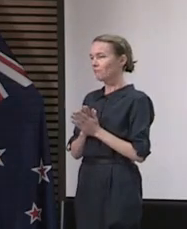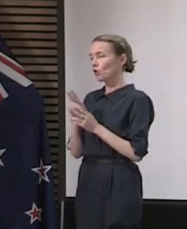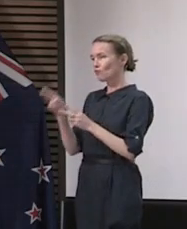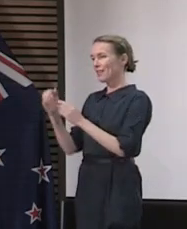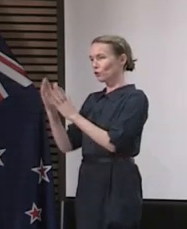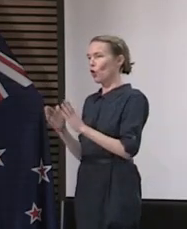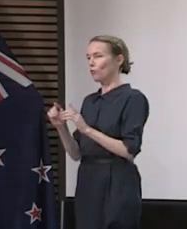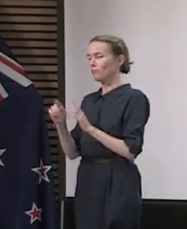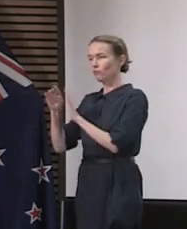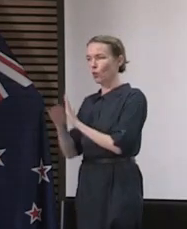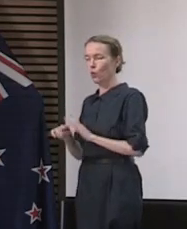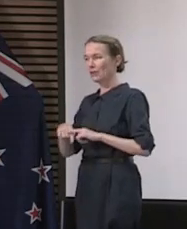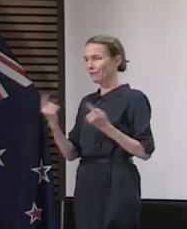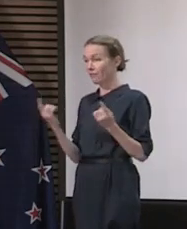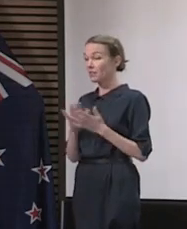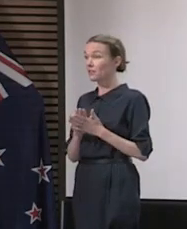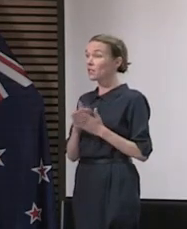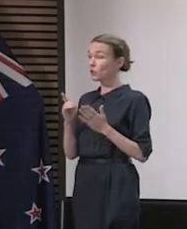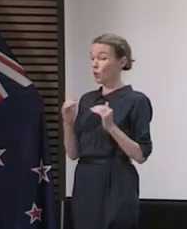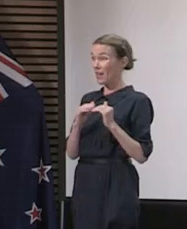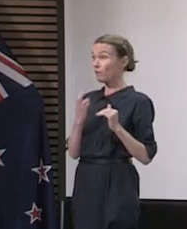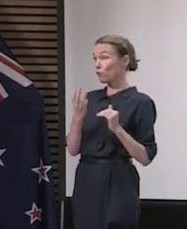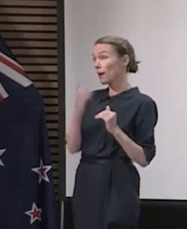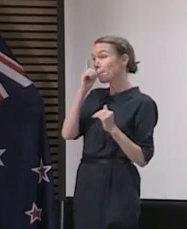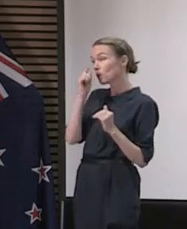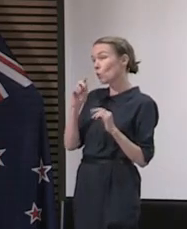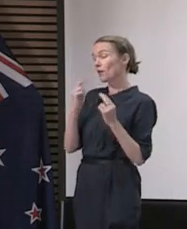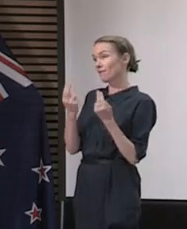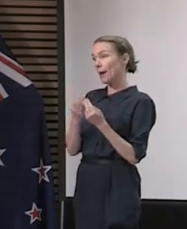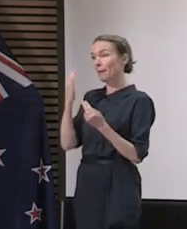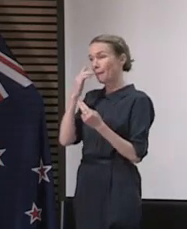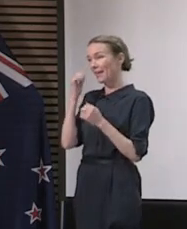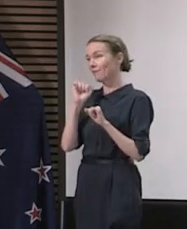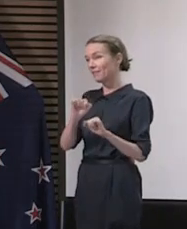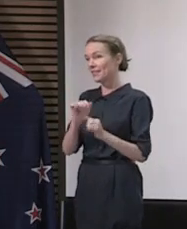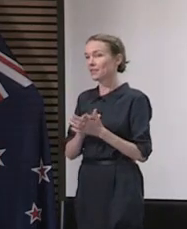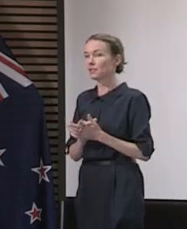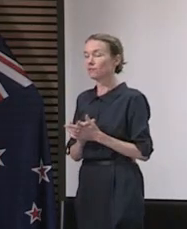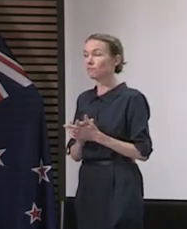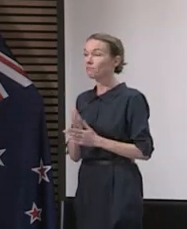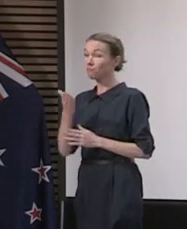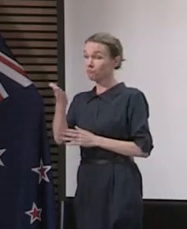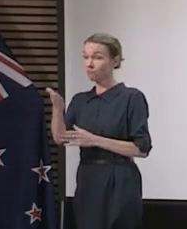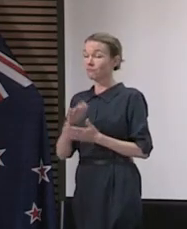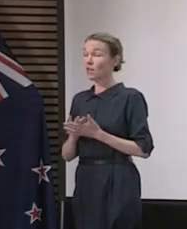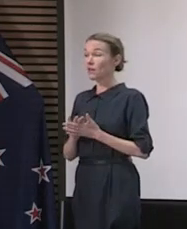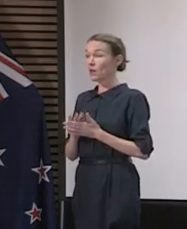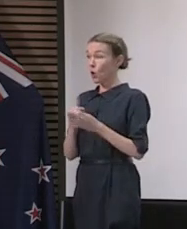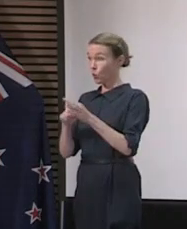without COVID-19 anyway. There is an ability under alert level 3 for individual family members to visit.